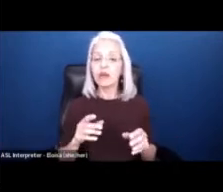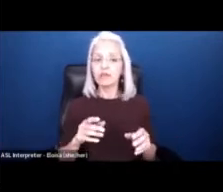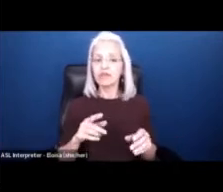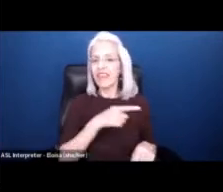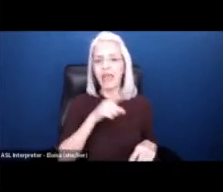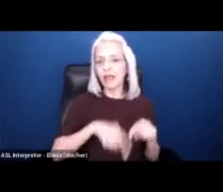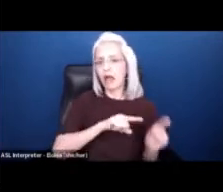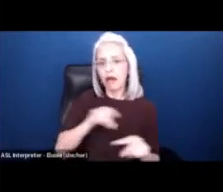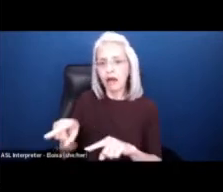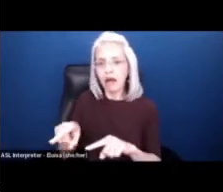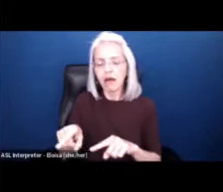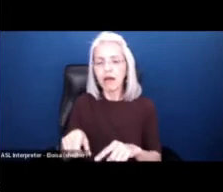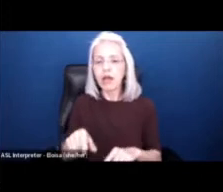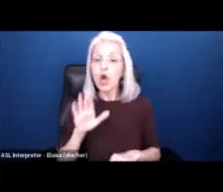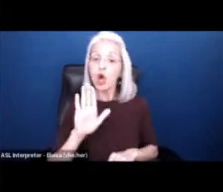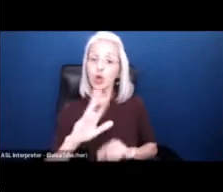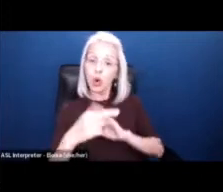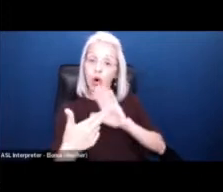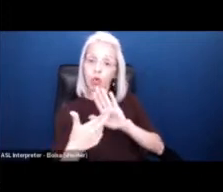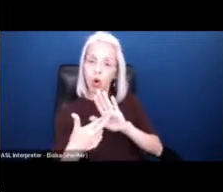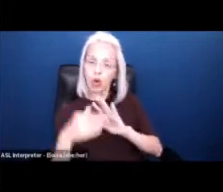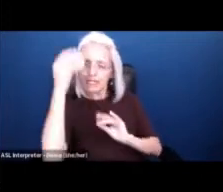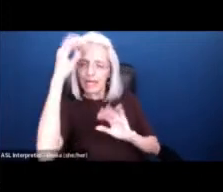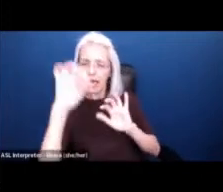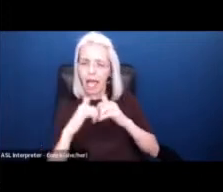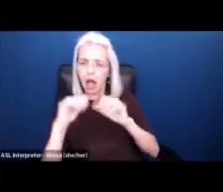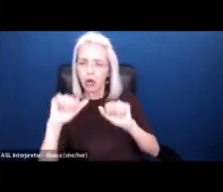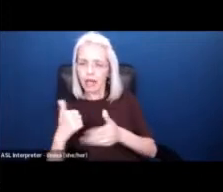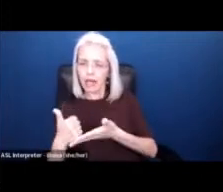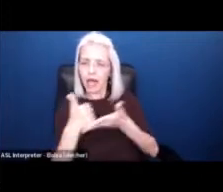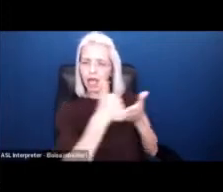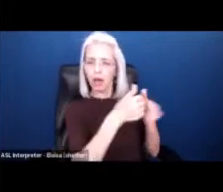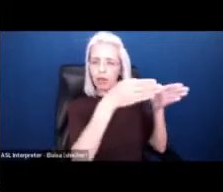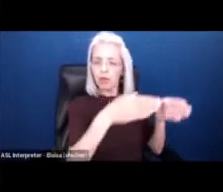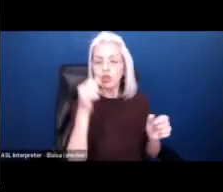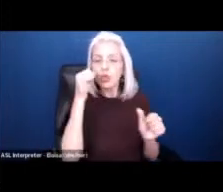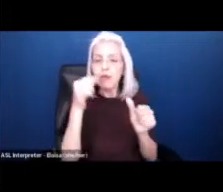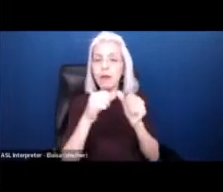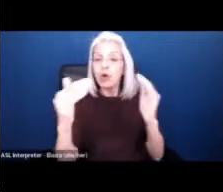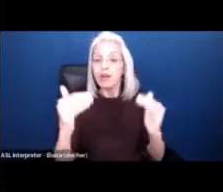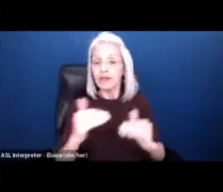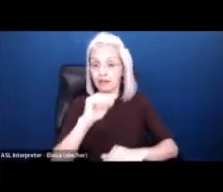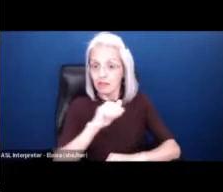okay, how can I help this person? Remember the appointment next time, and we have a lot of